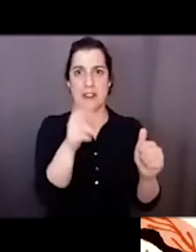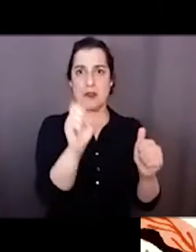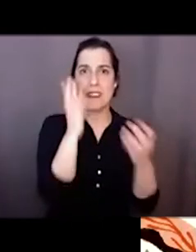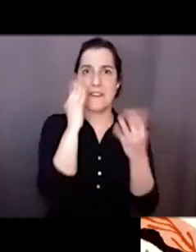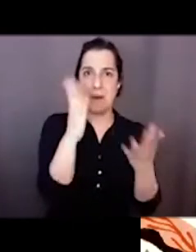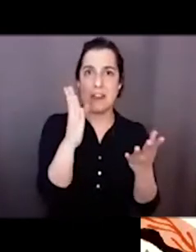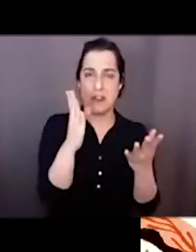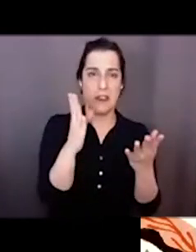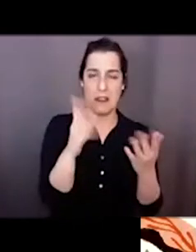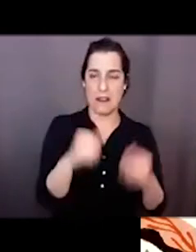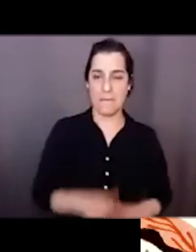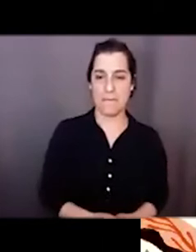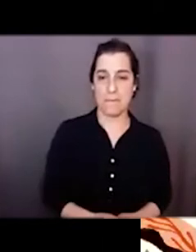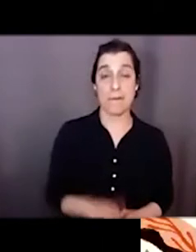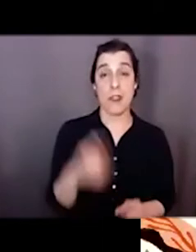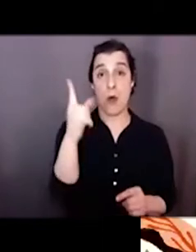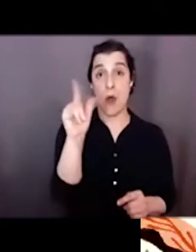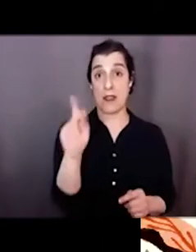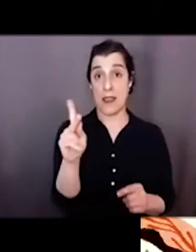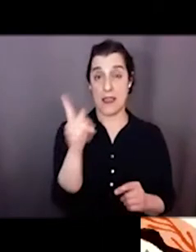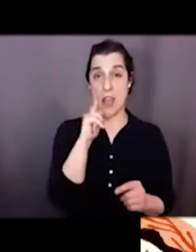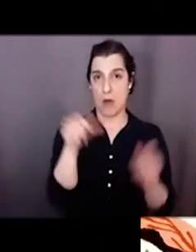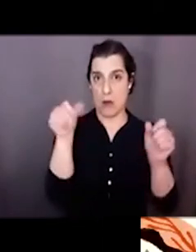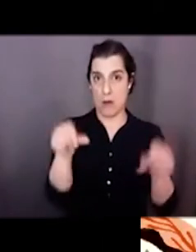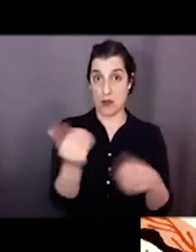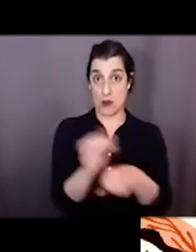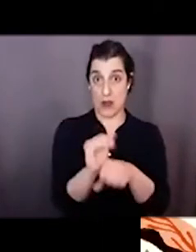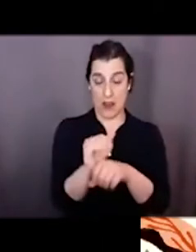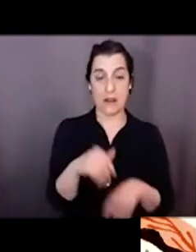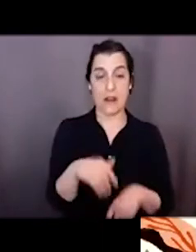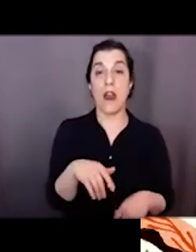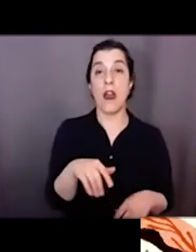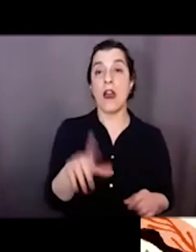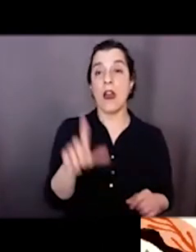Um, one of the links that I will be posting is from Tyra Tyler, little veal, sorry,